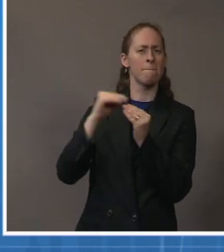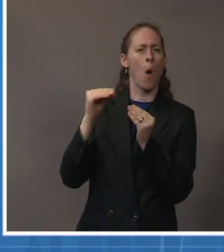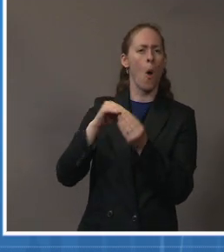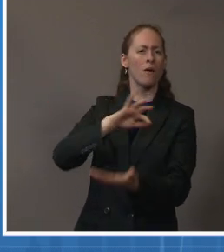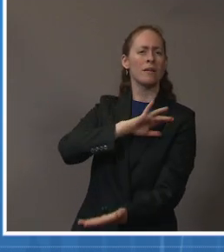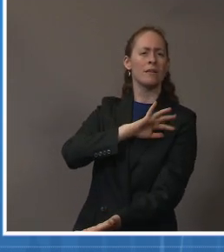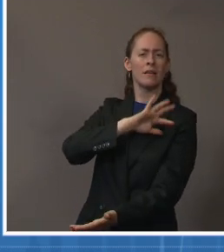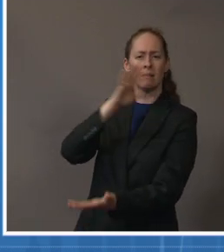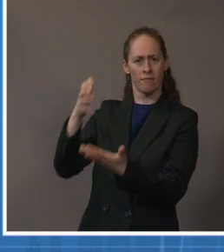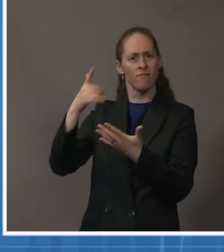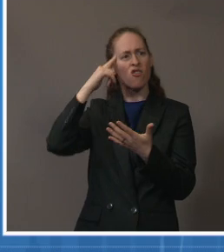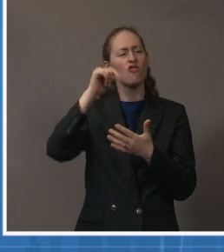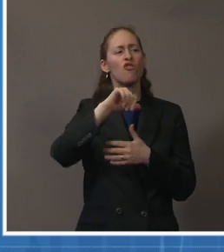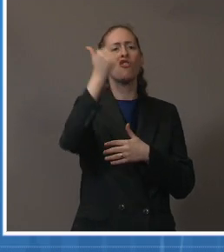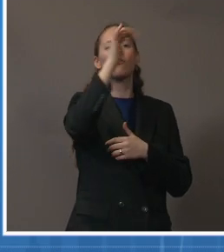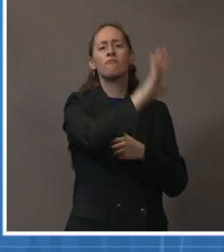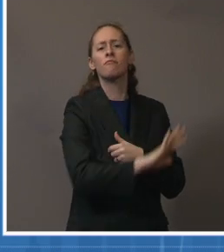in a way that also creates jobs here at home.